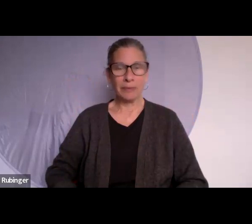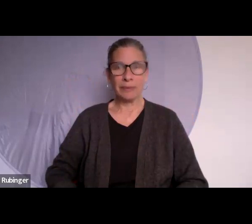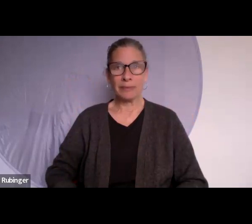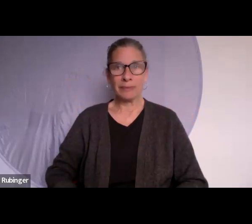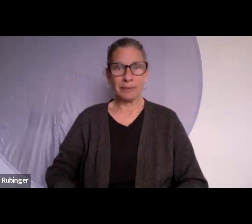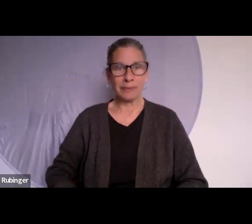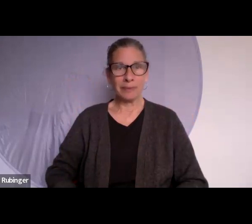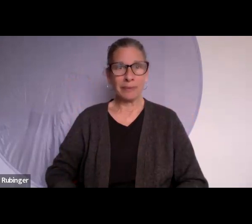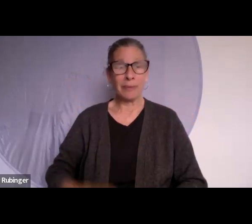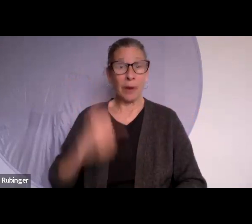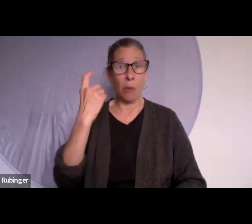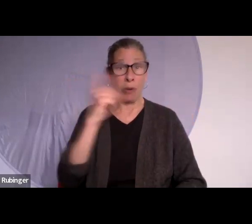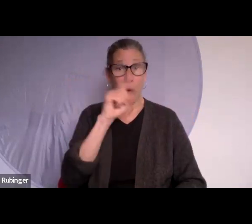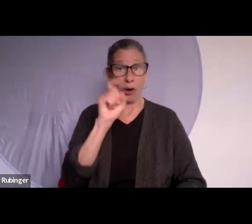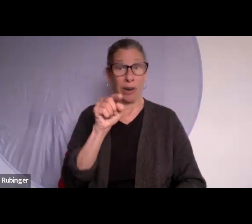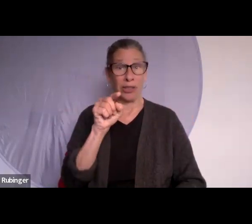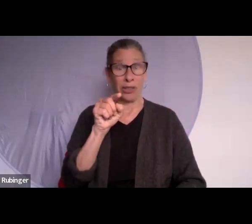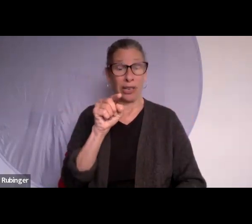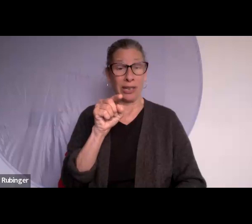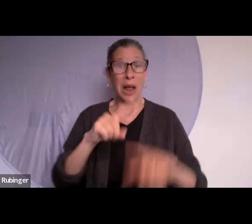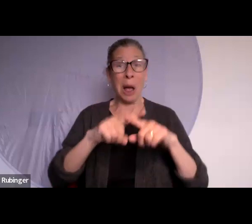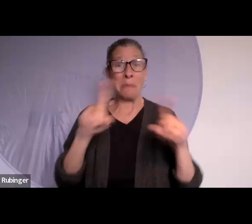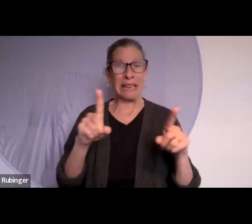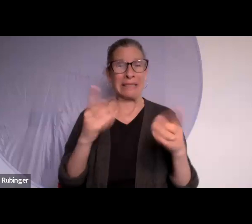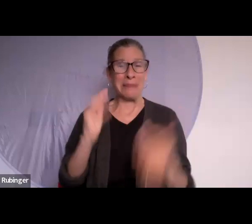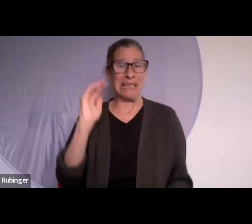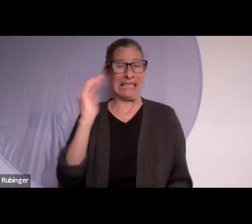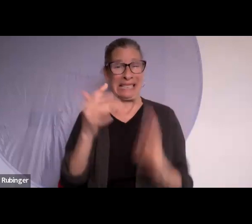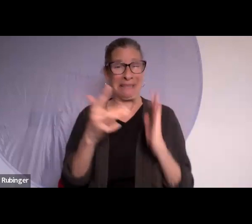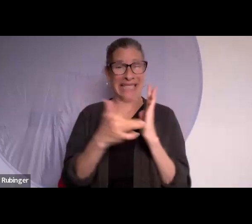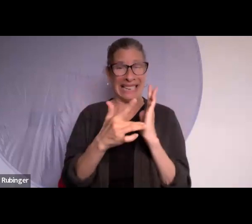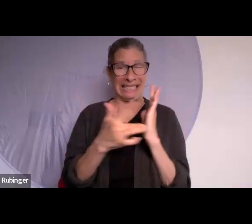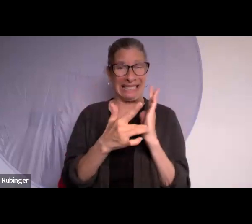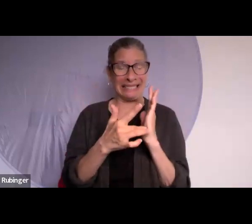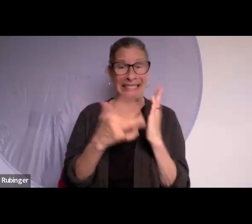[Andrew Marcum] There is another question, but it might seem technical. Ally